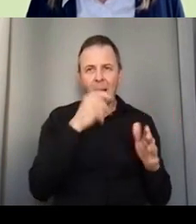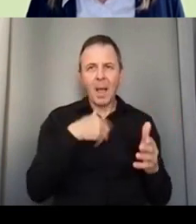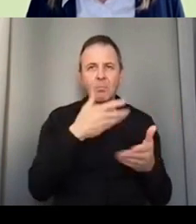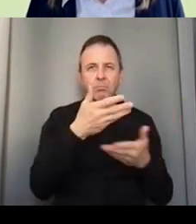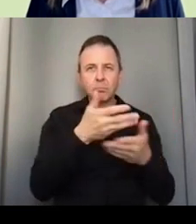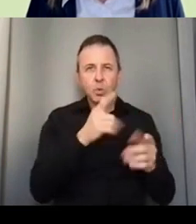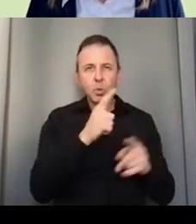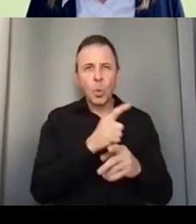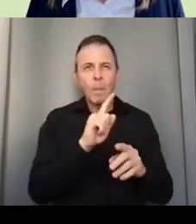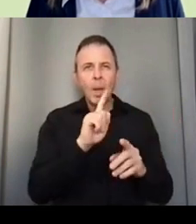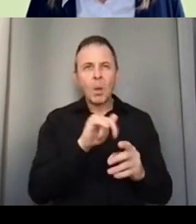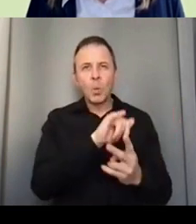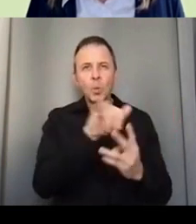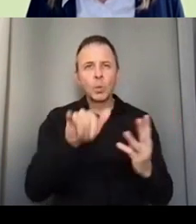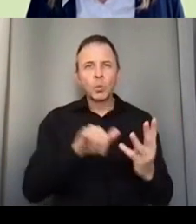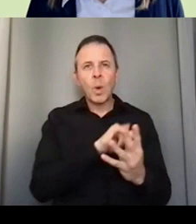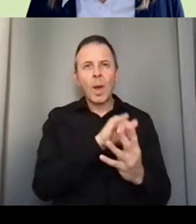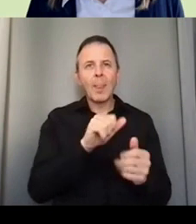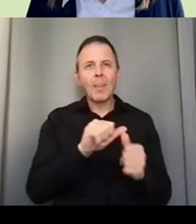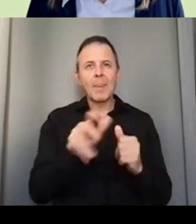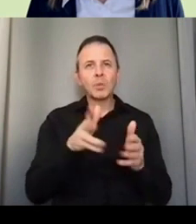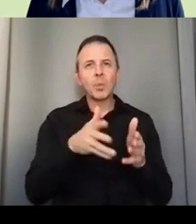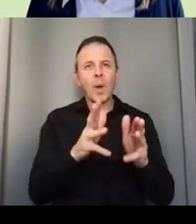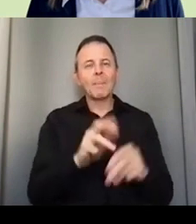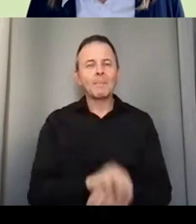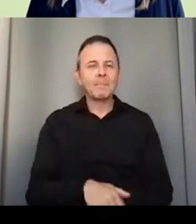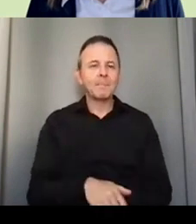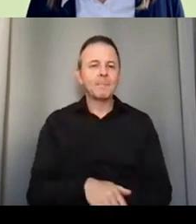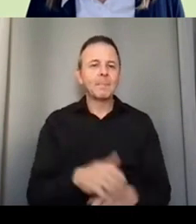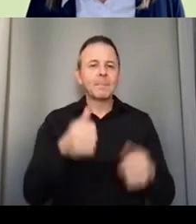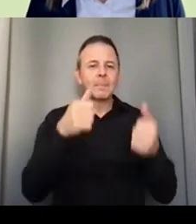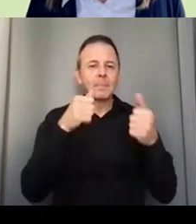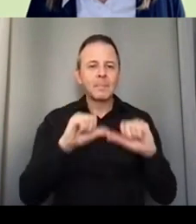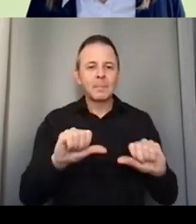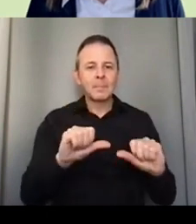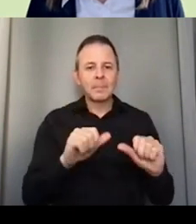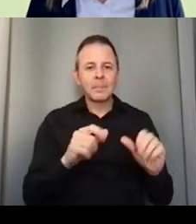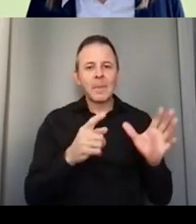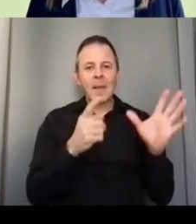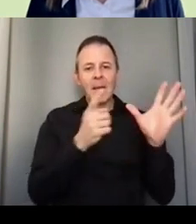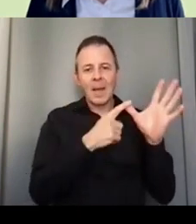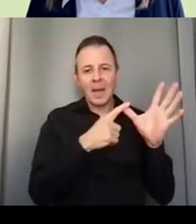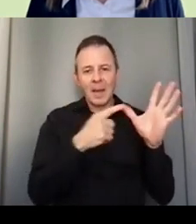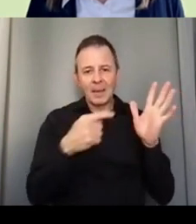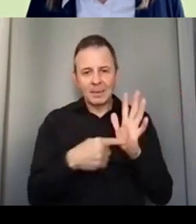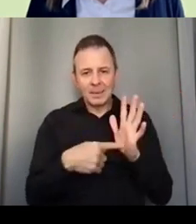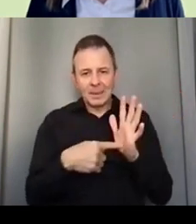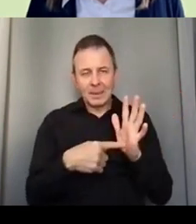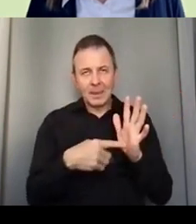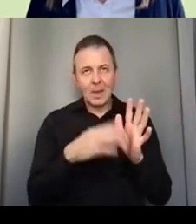down and then of course there's the AAT when going through an AAT appeal and